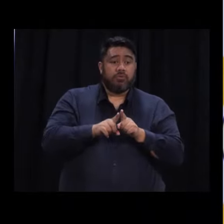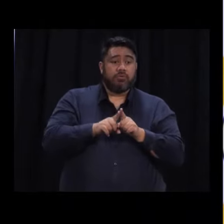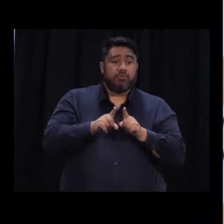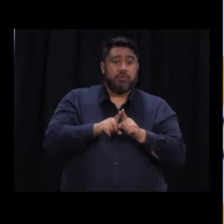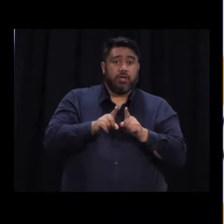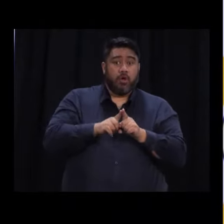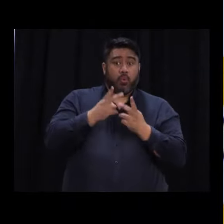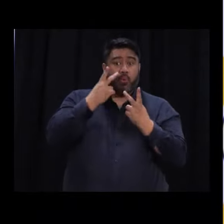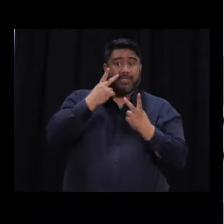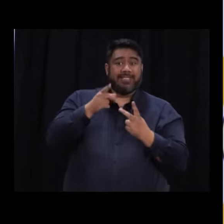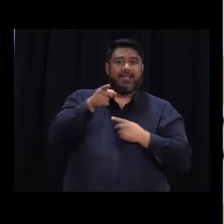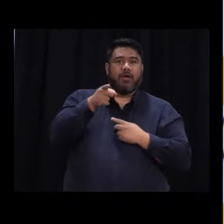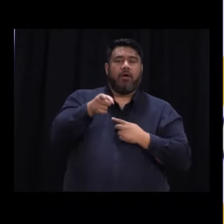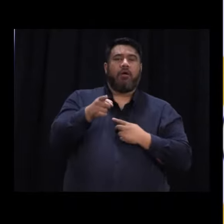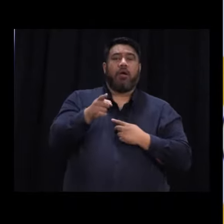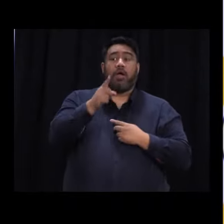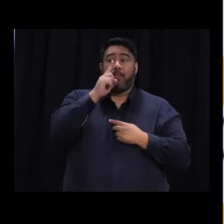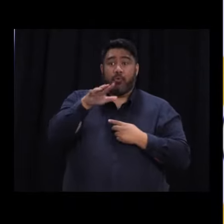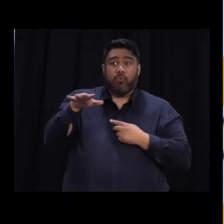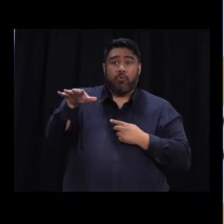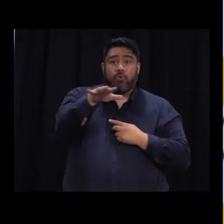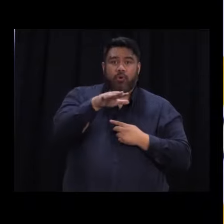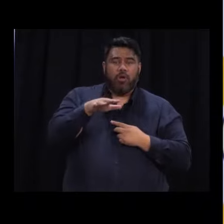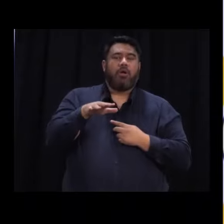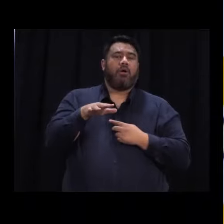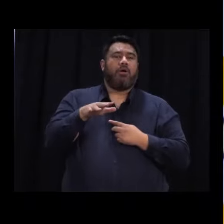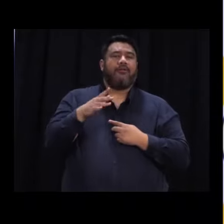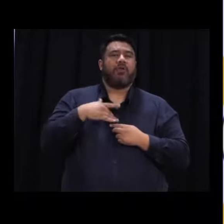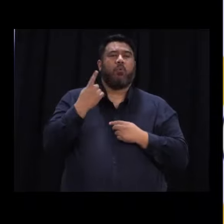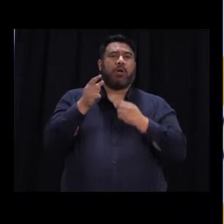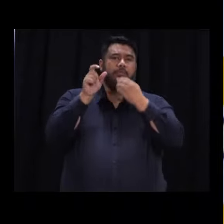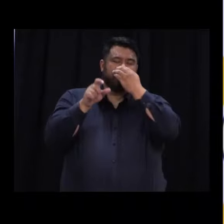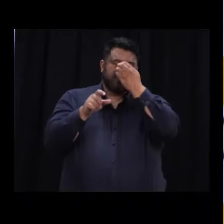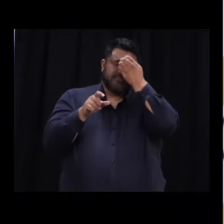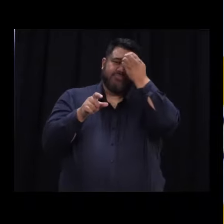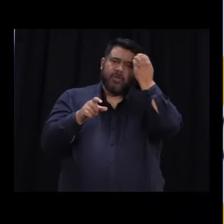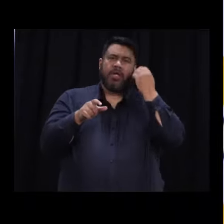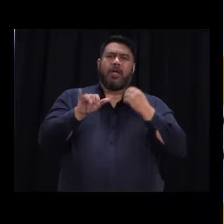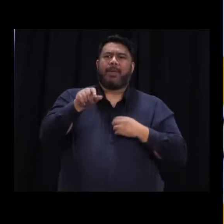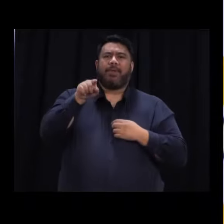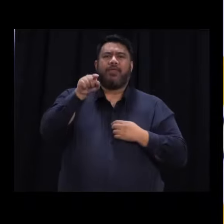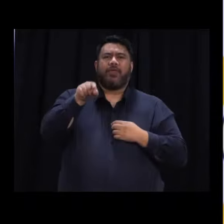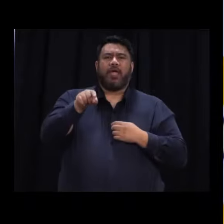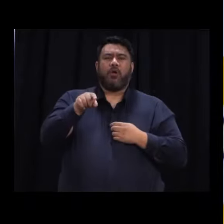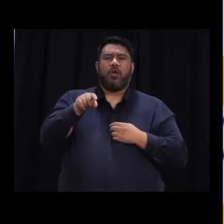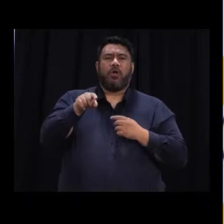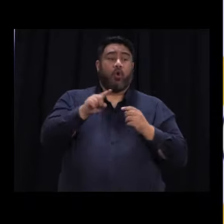isolate the R avrnd A from the wastewater sample and had a enough of the match on the whole genome sequence to show